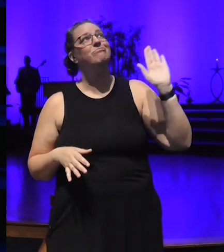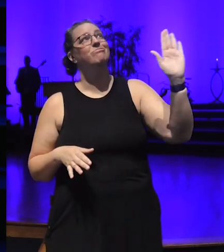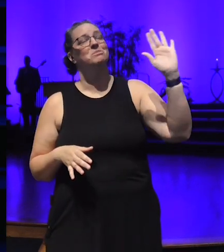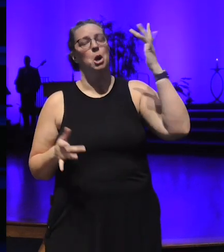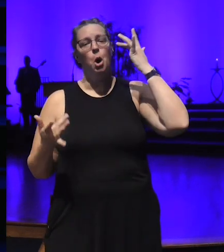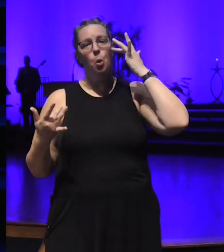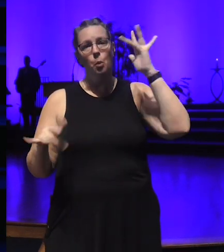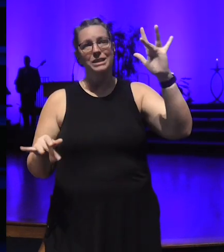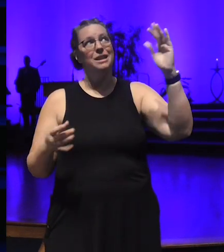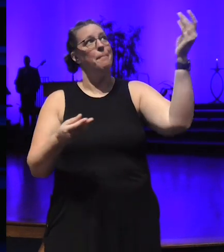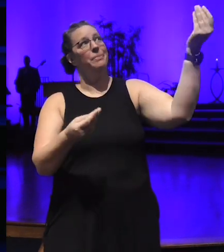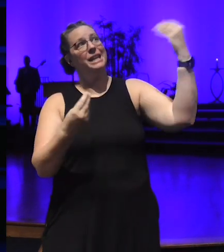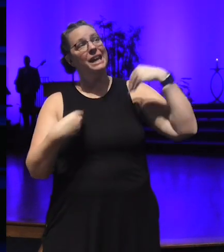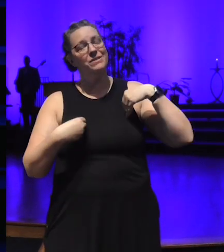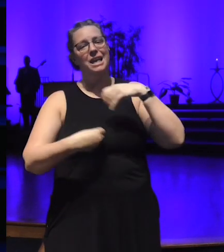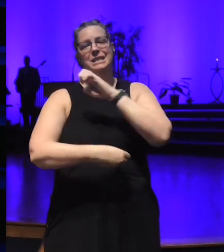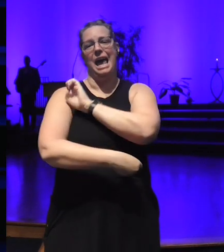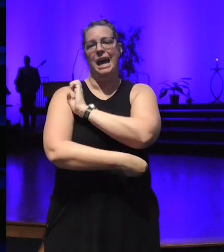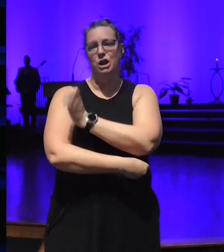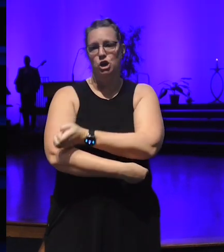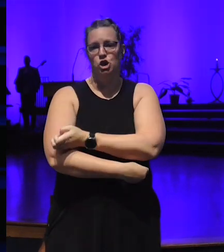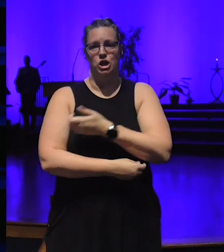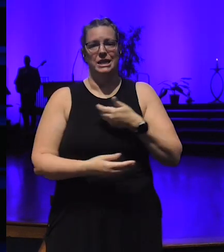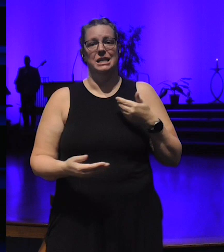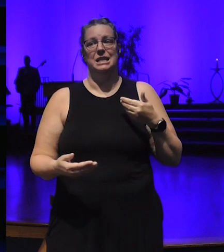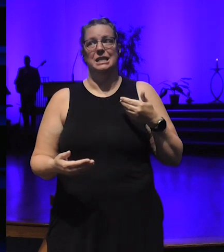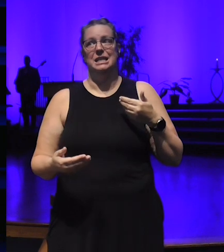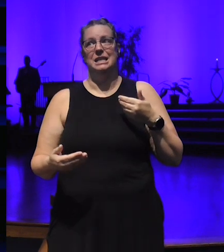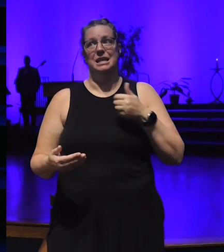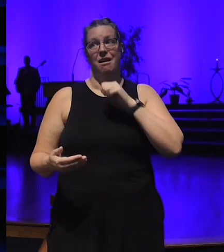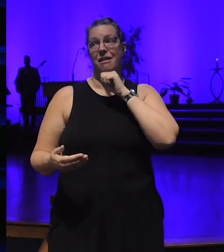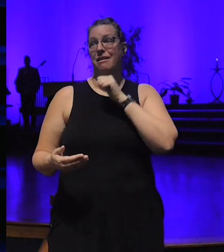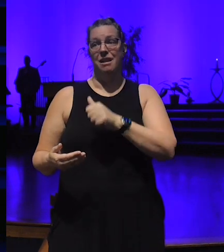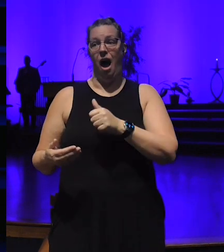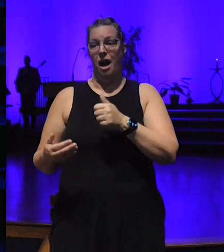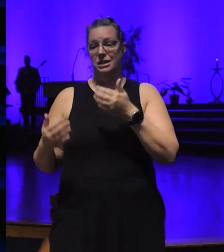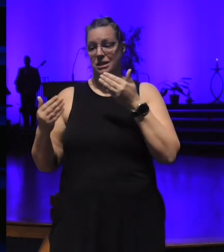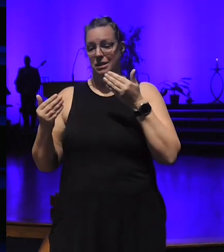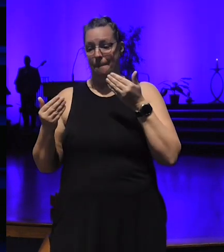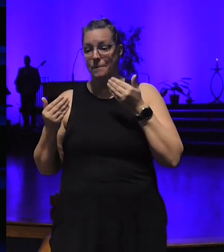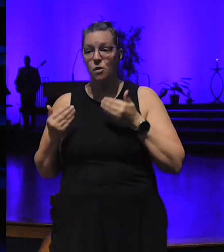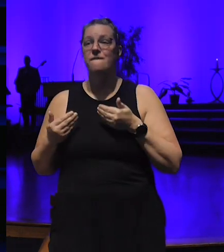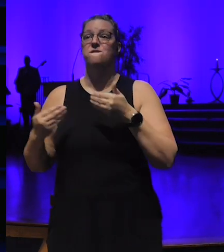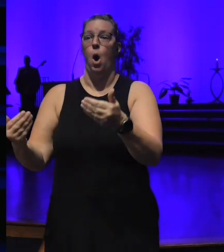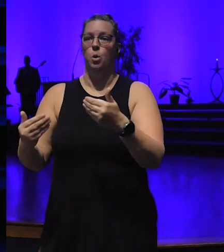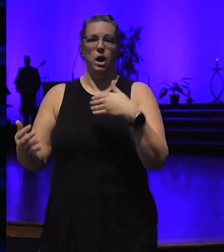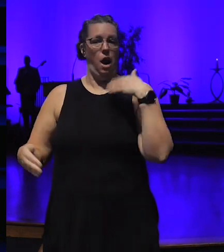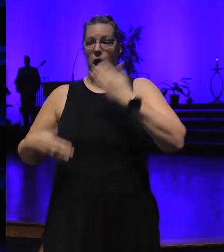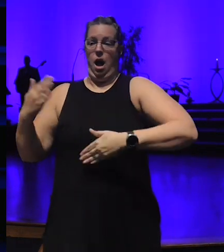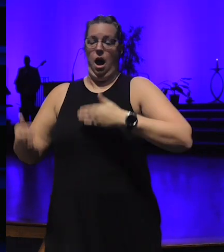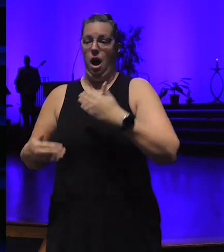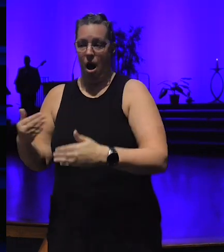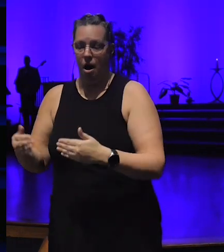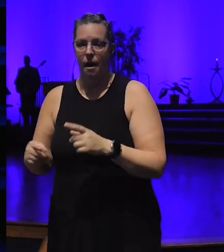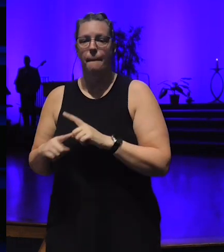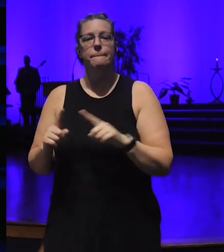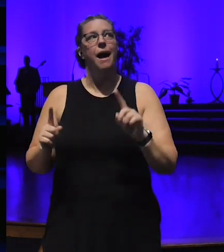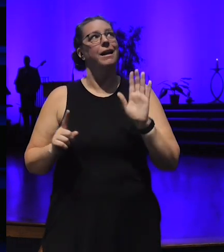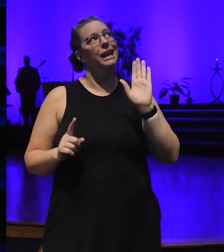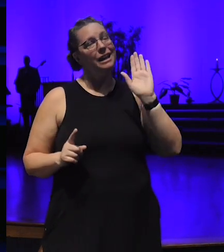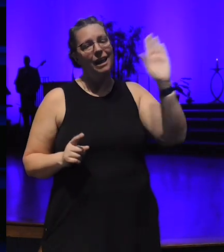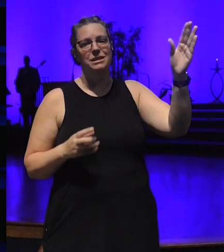energy we need not to move forward with frantic energy but in a Divine flow that puts us in touch